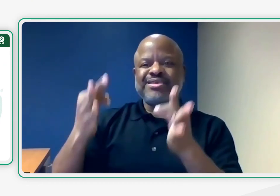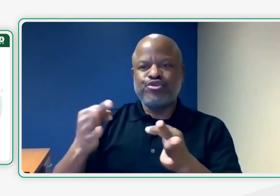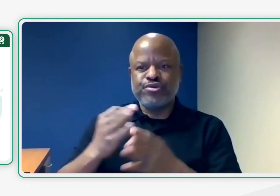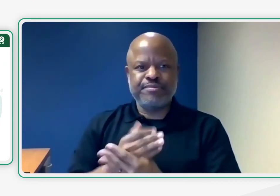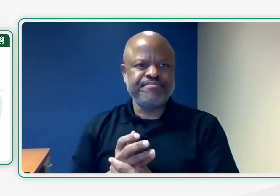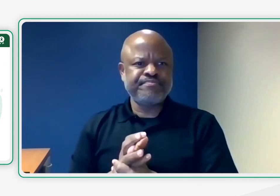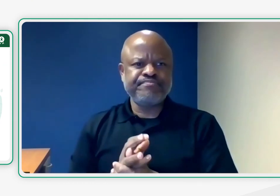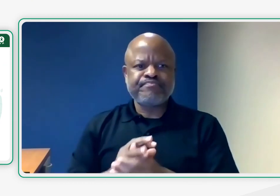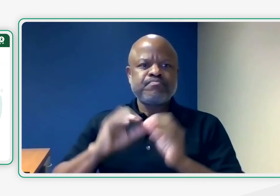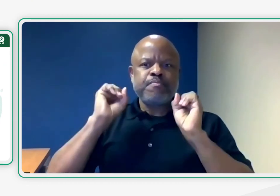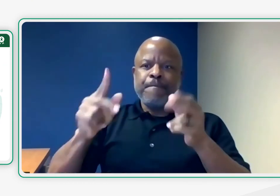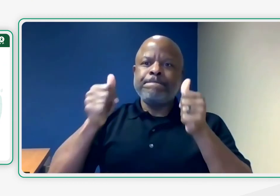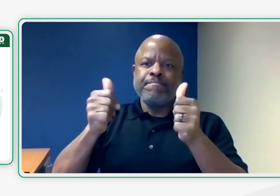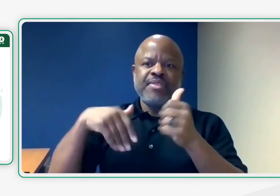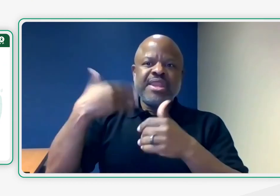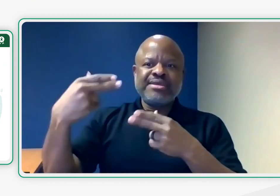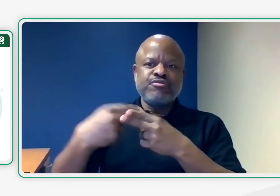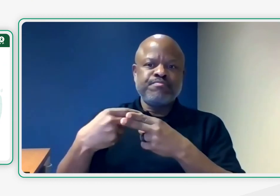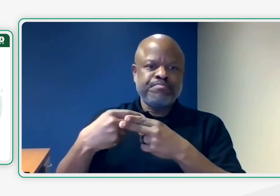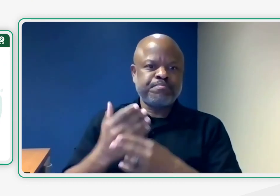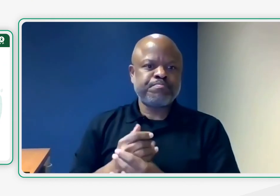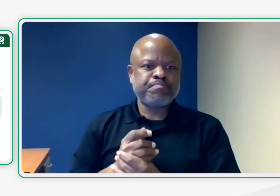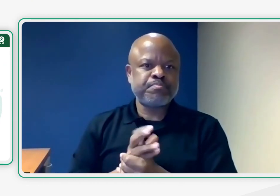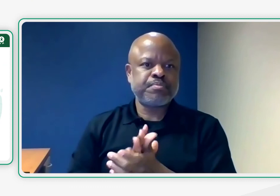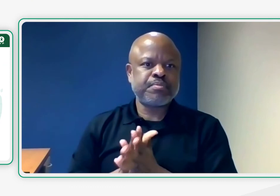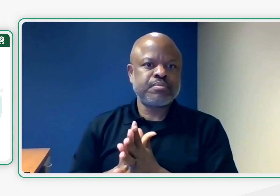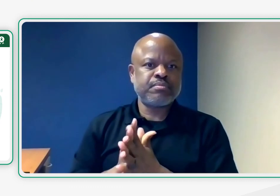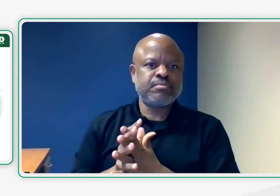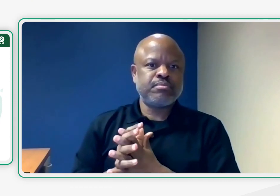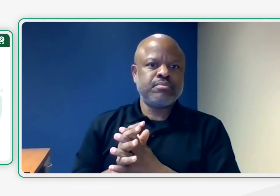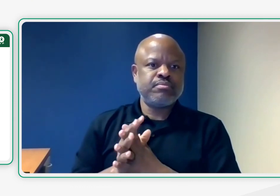aware of your environment and how it influences your financial decisions. Great. Next slide.